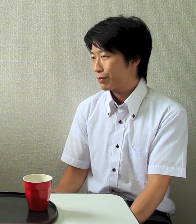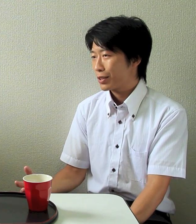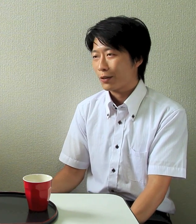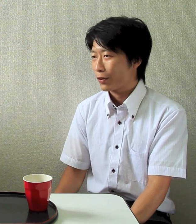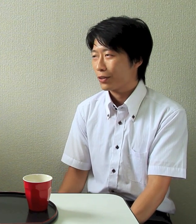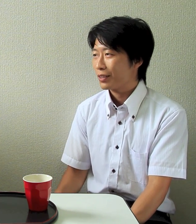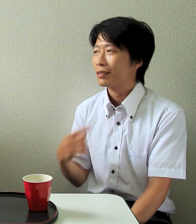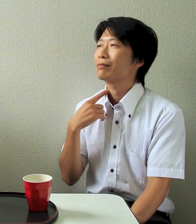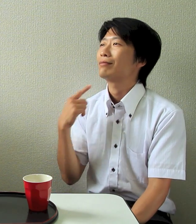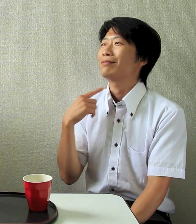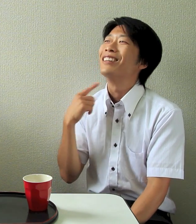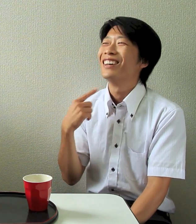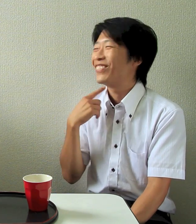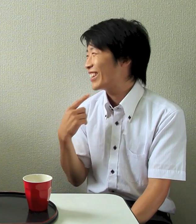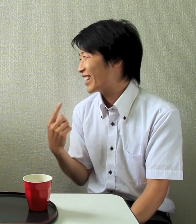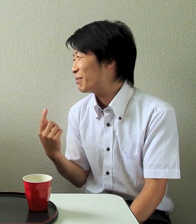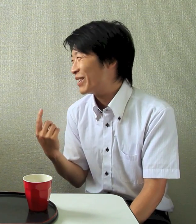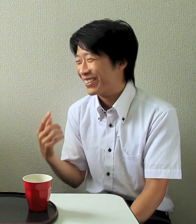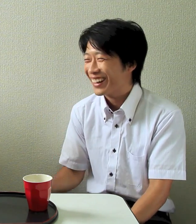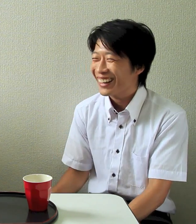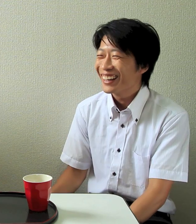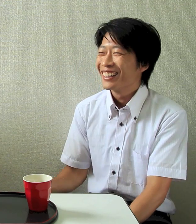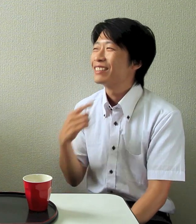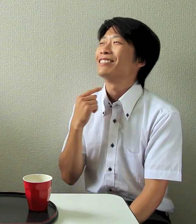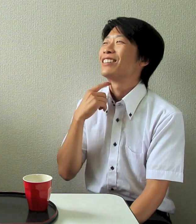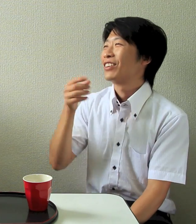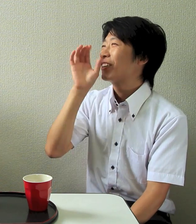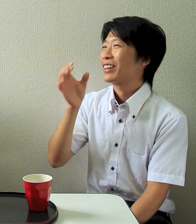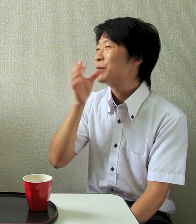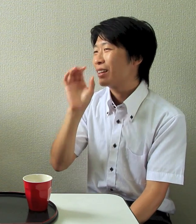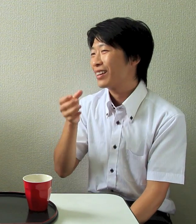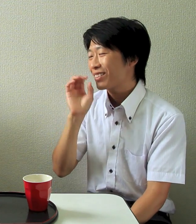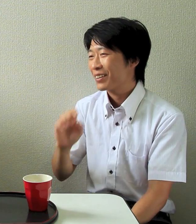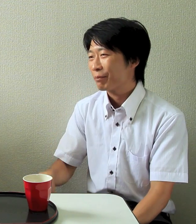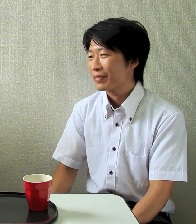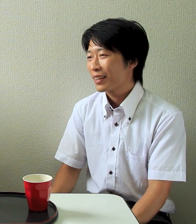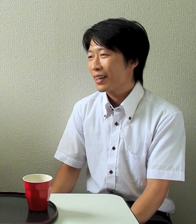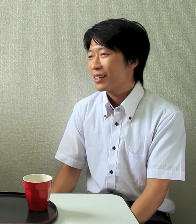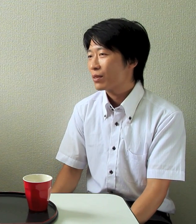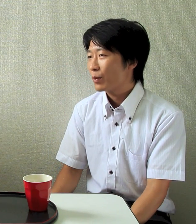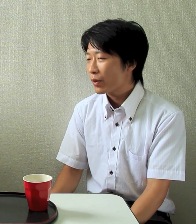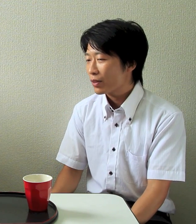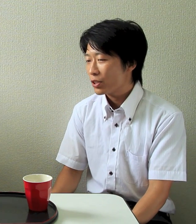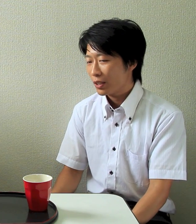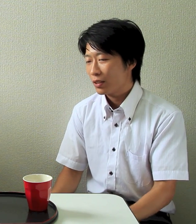I think my sign for thirsty was this (pointing at my throat) Or it could have been this (signing drink)